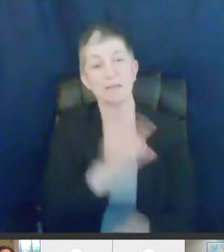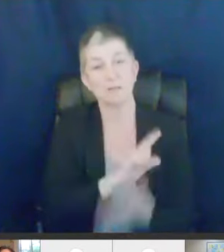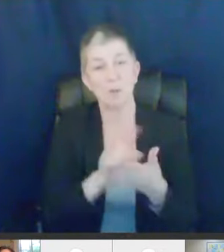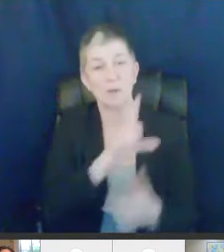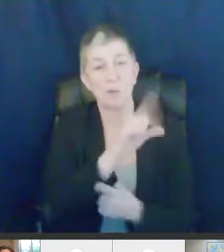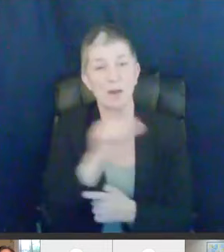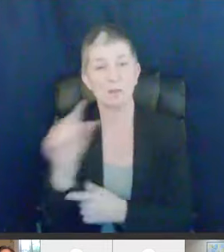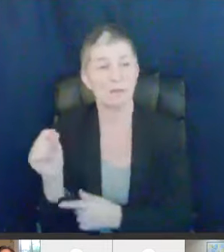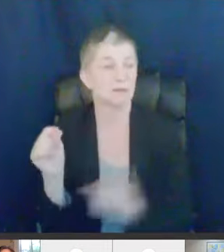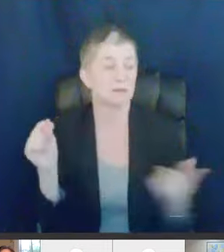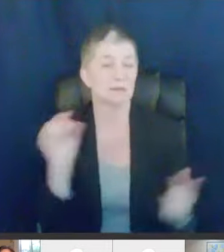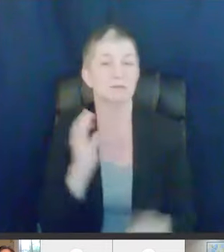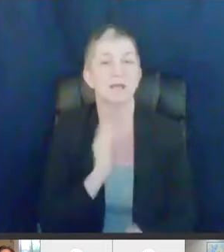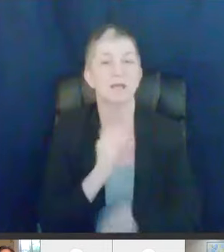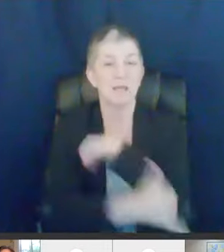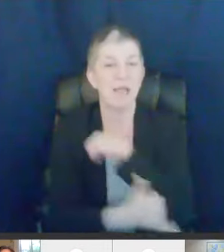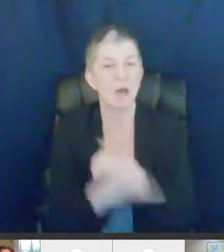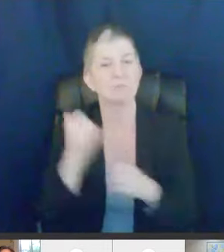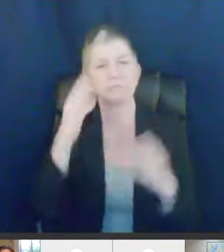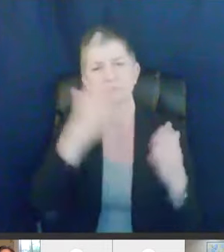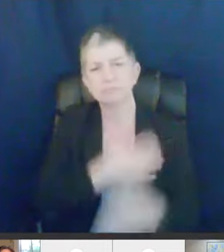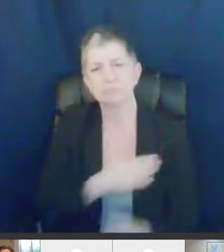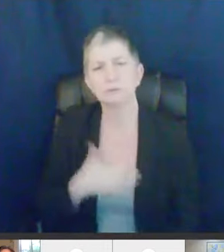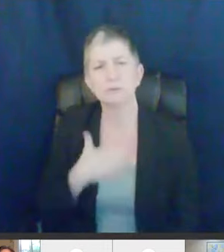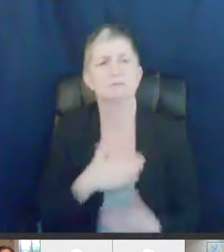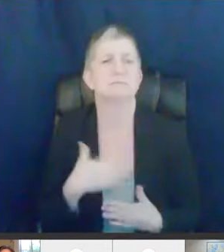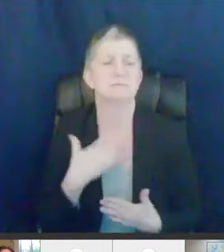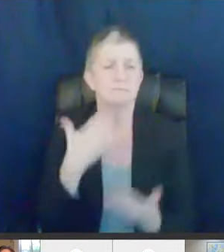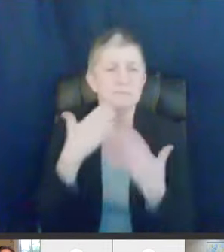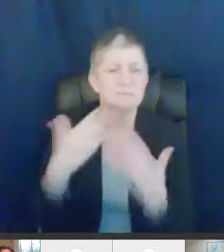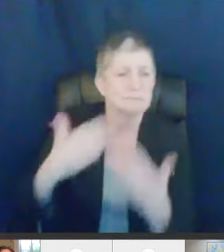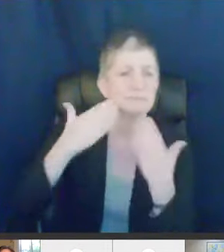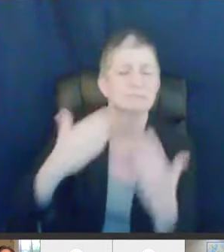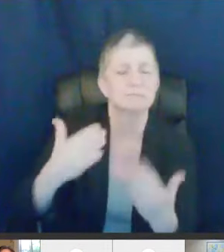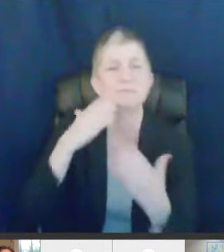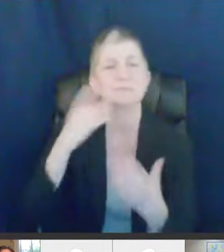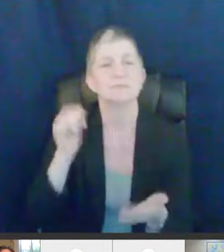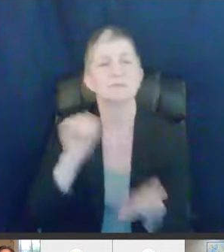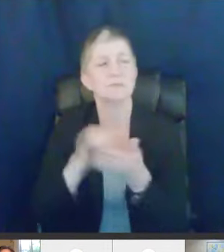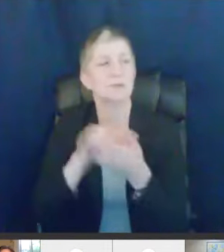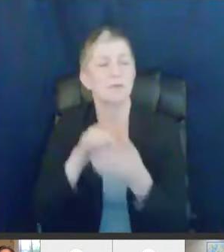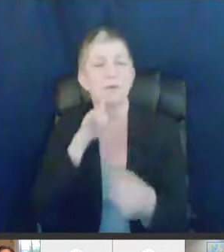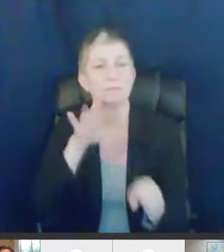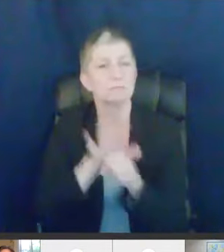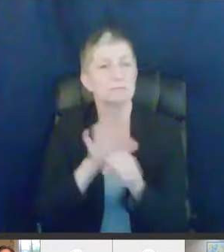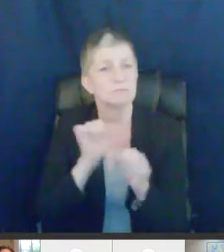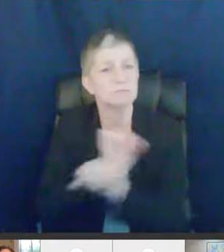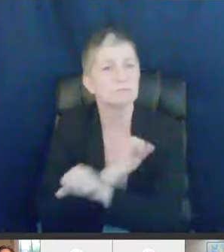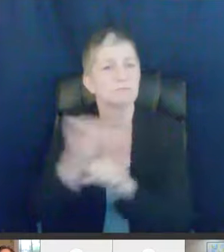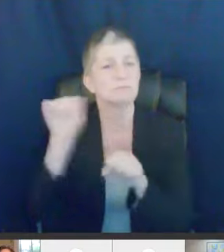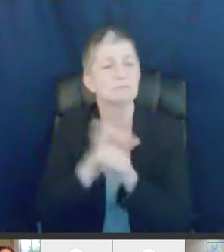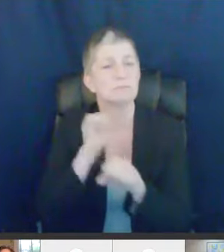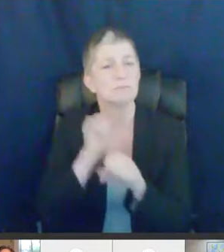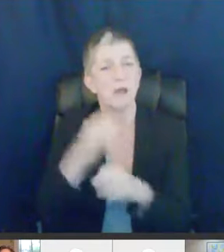County's sincere appreciation to our EMS agencies and dedicated EMS professionals for your continued service and calm professionalism in the face of